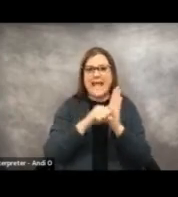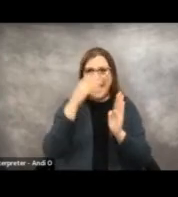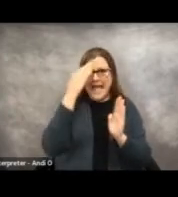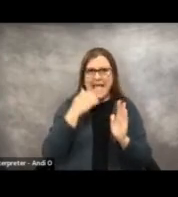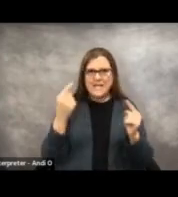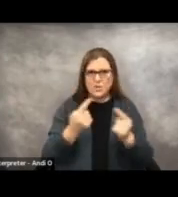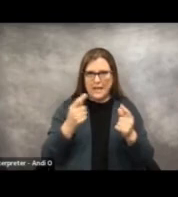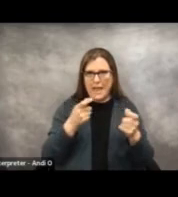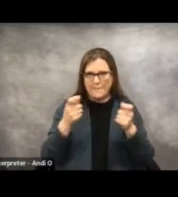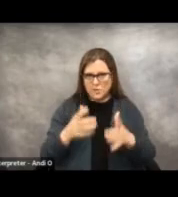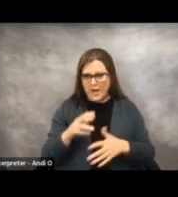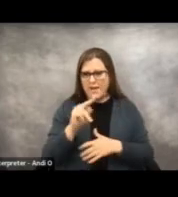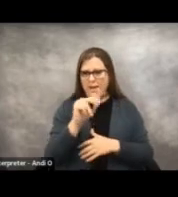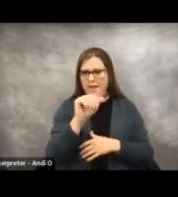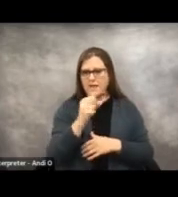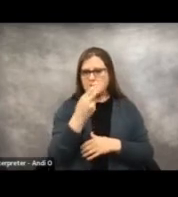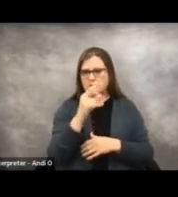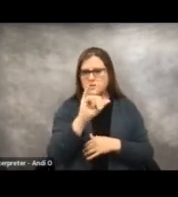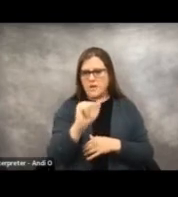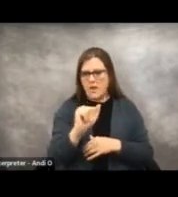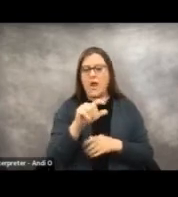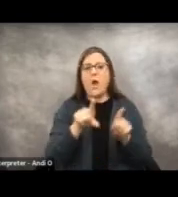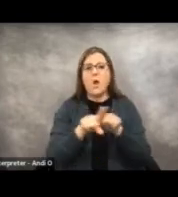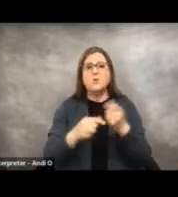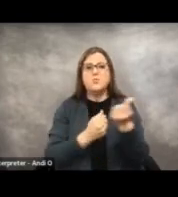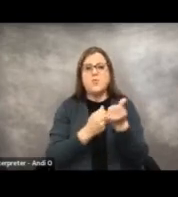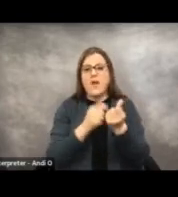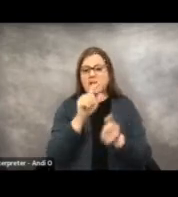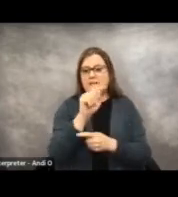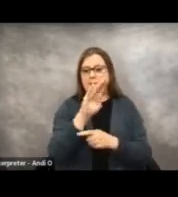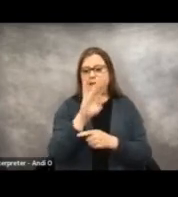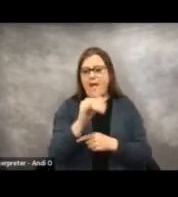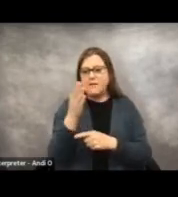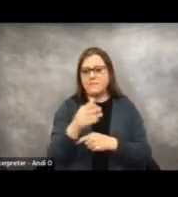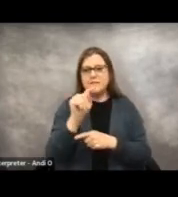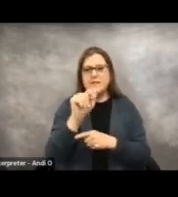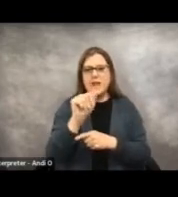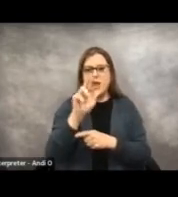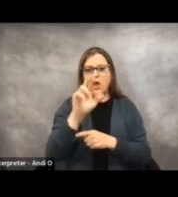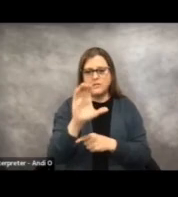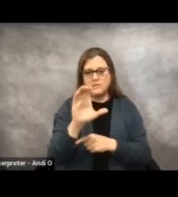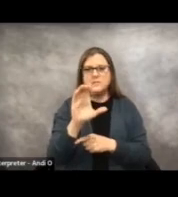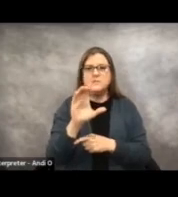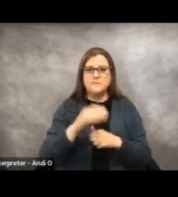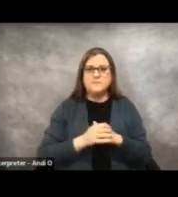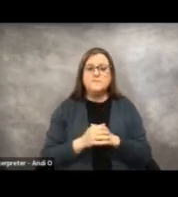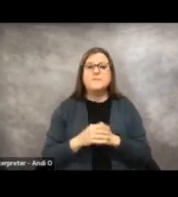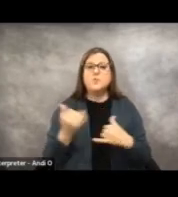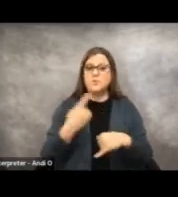also support the Traumatic Brain Injury, Technical Assistance and Resource Center. And today I have the honor of introducing